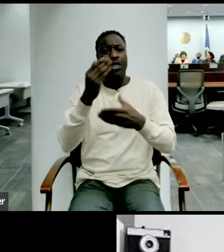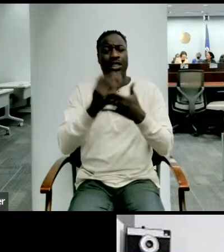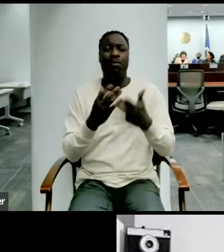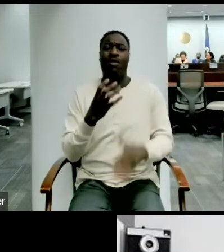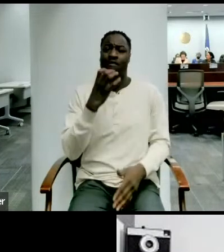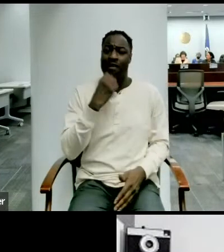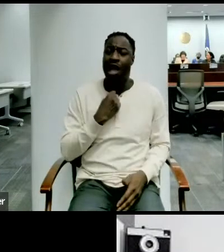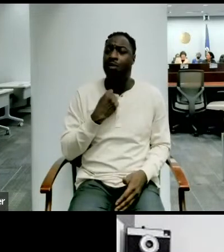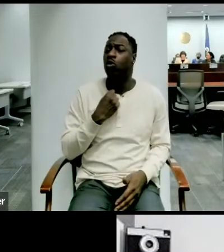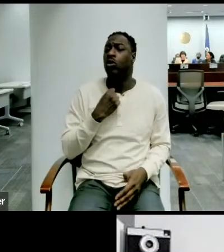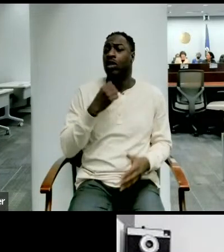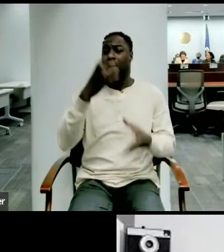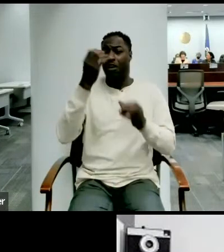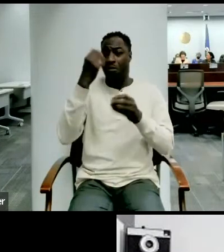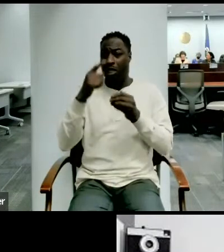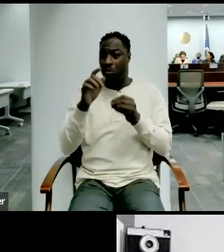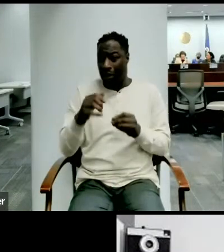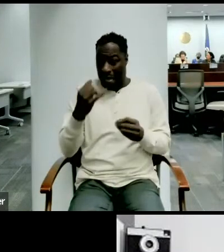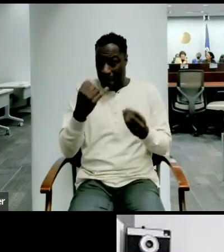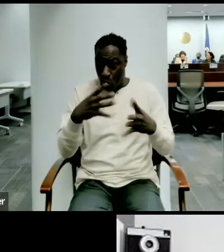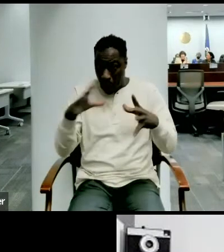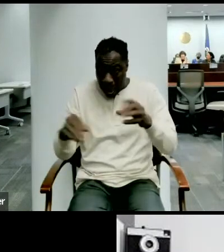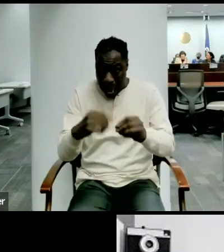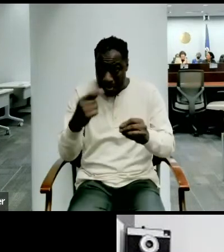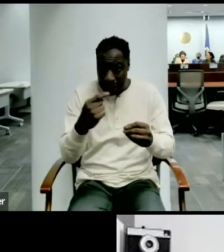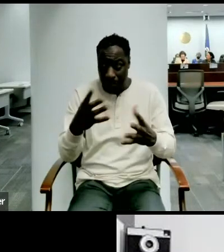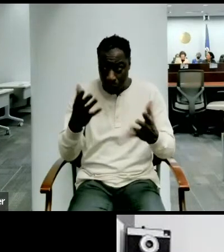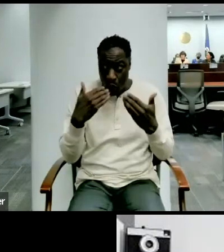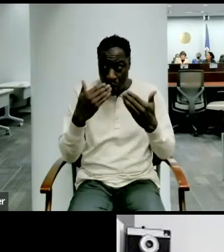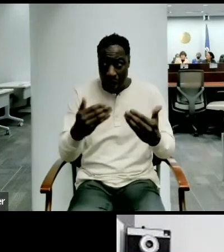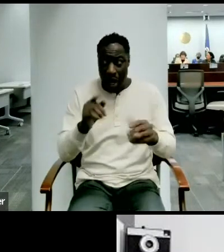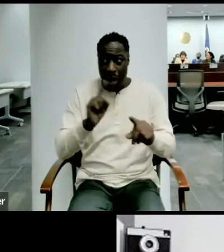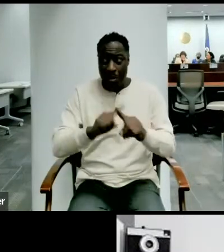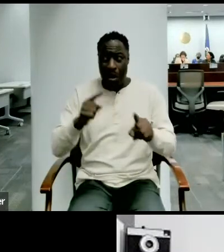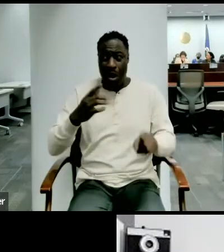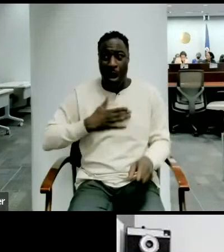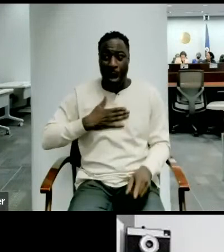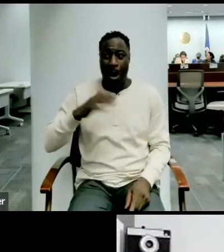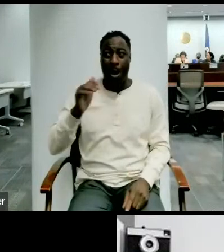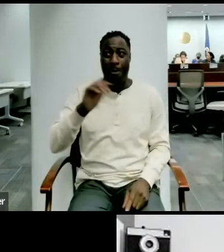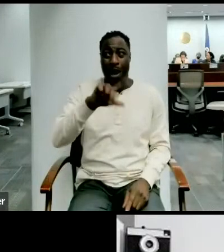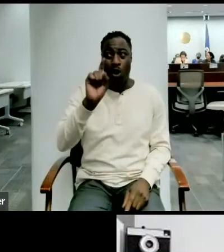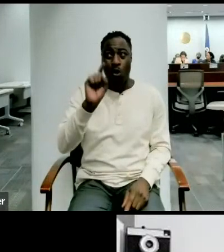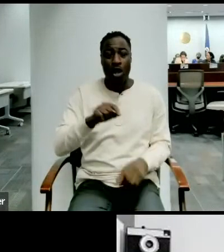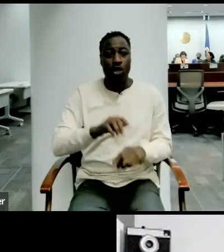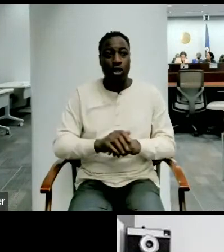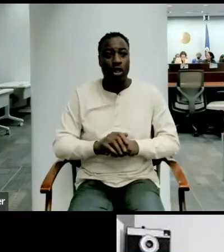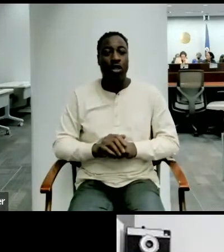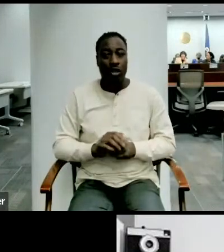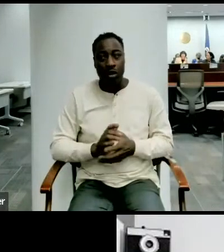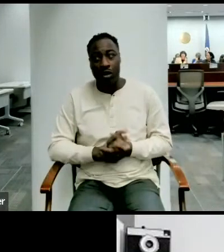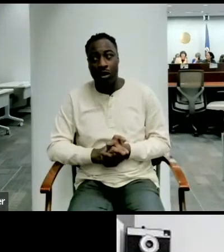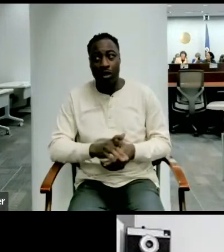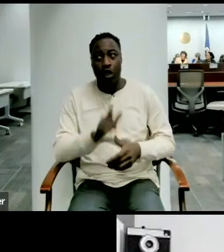If you have anything to add, please feel free. But my question is um really about